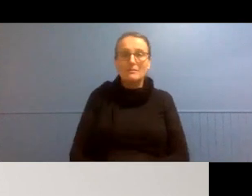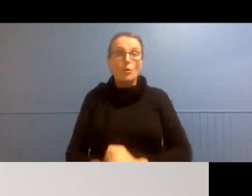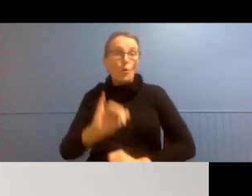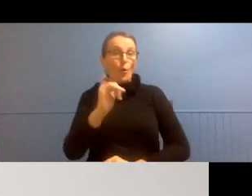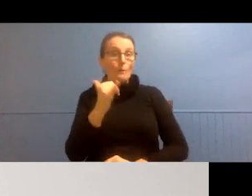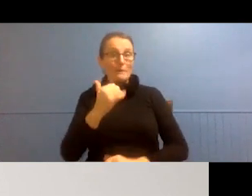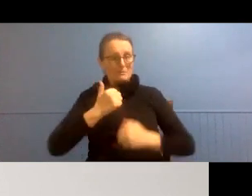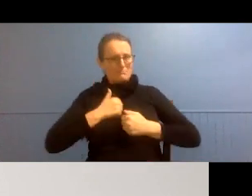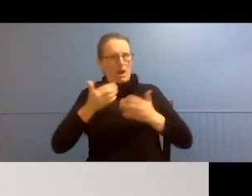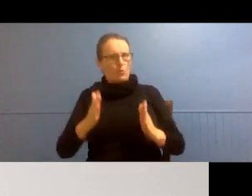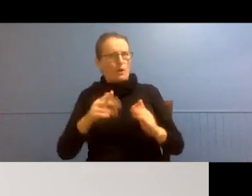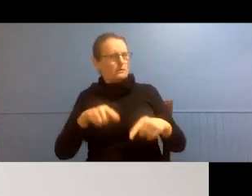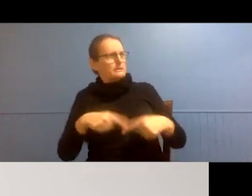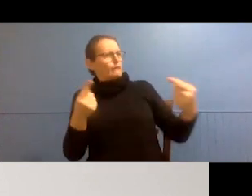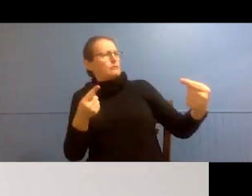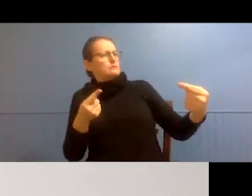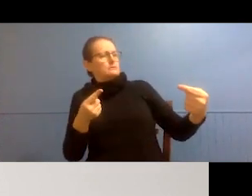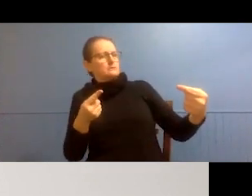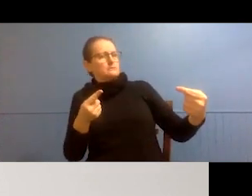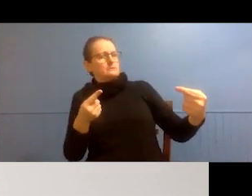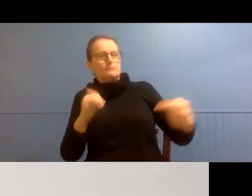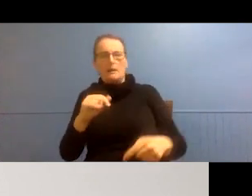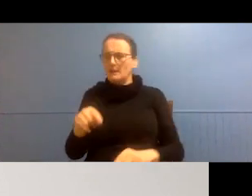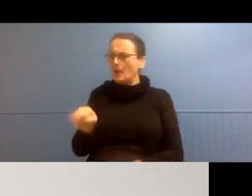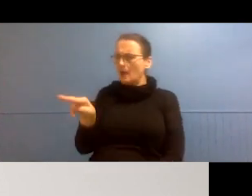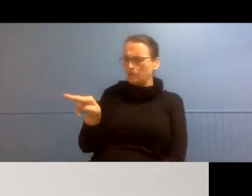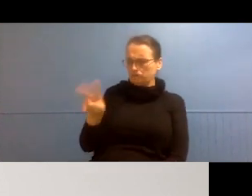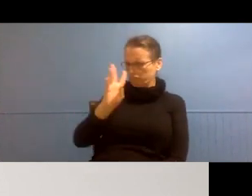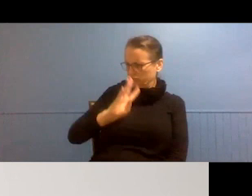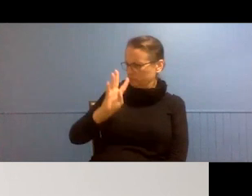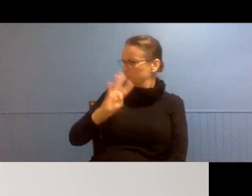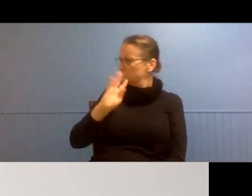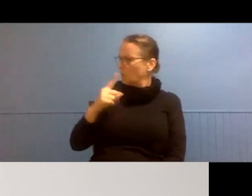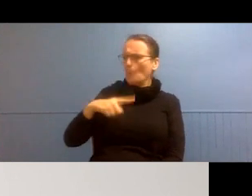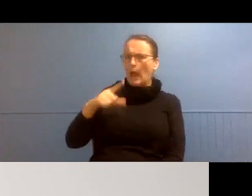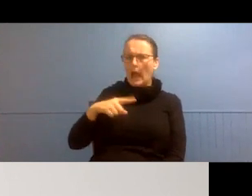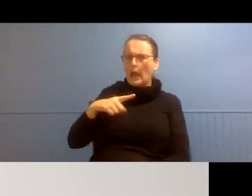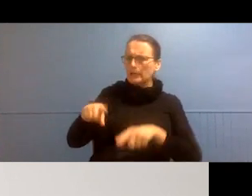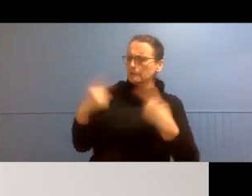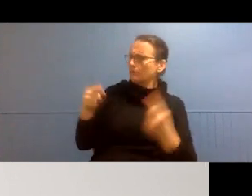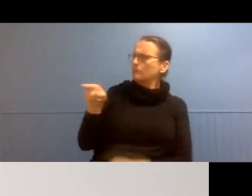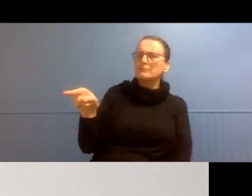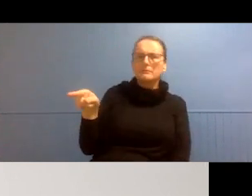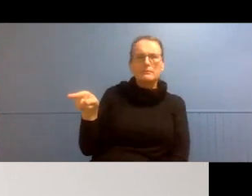around us, and they may be looking at us and going, "I don't understand what's happening here.